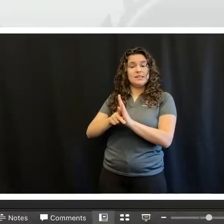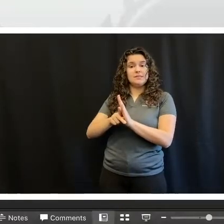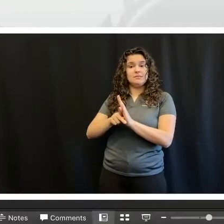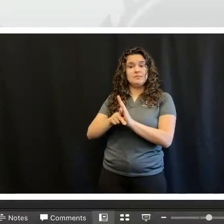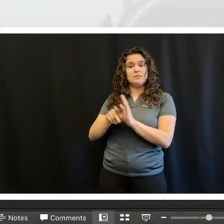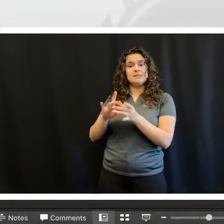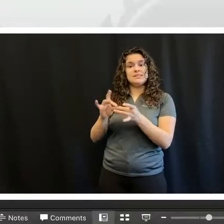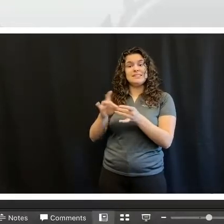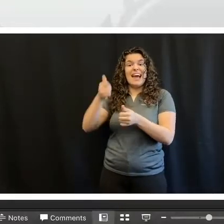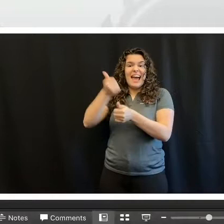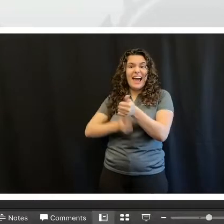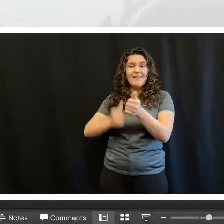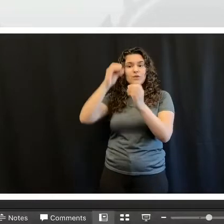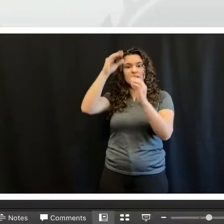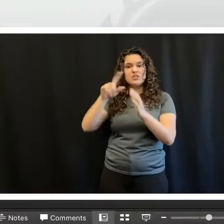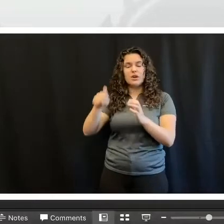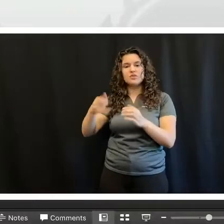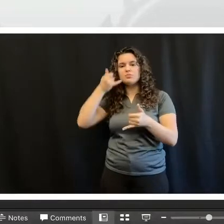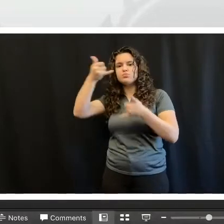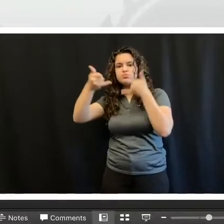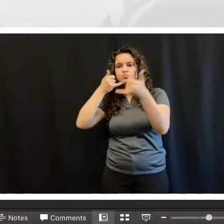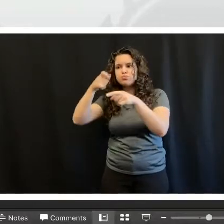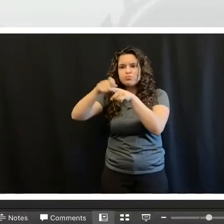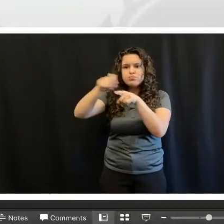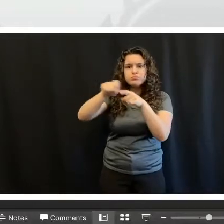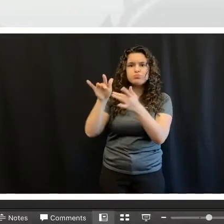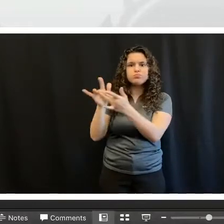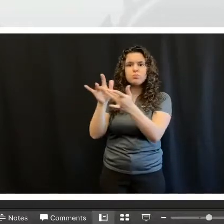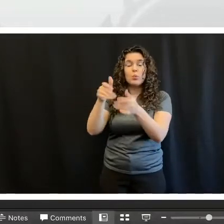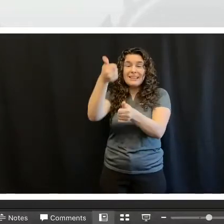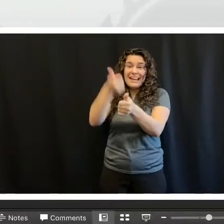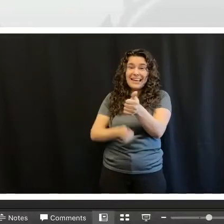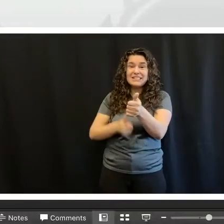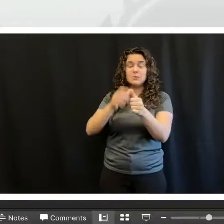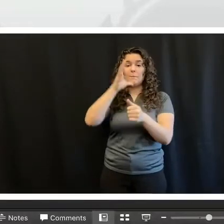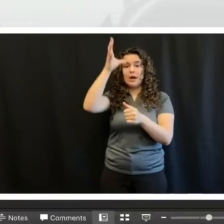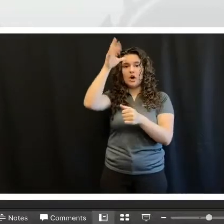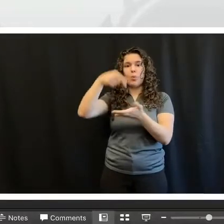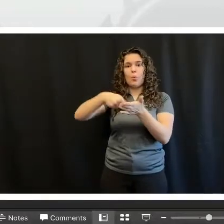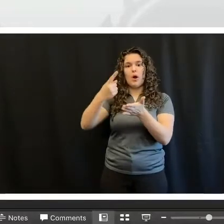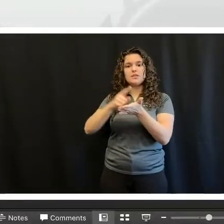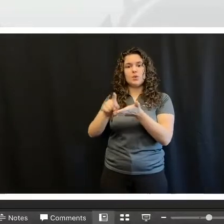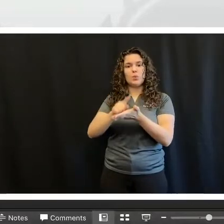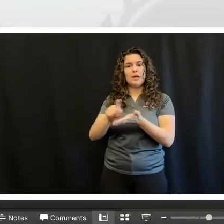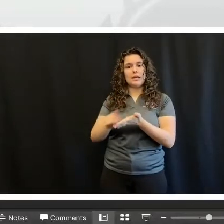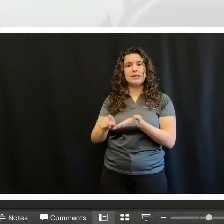with each parent once a week. Well, if there's a parent that has three kids,